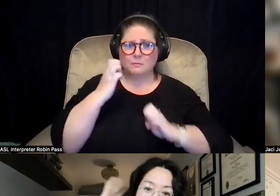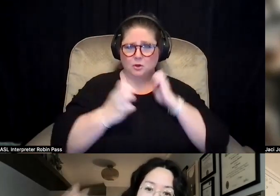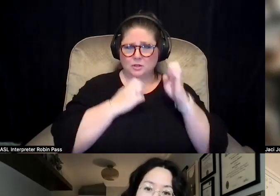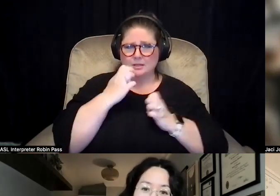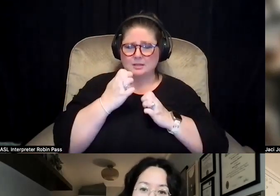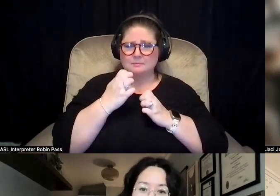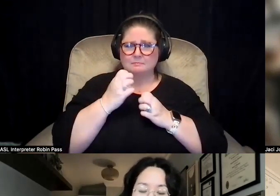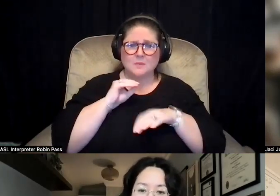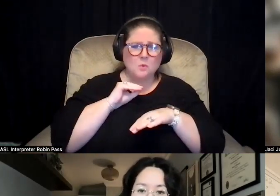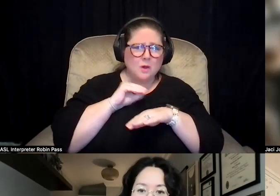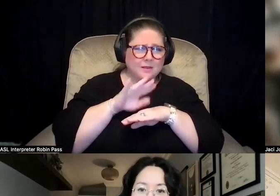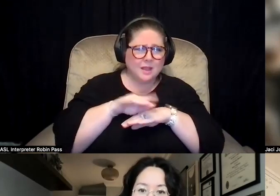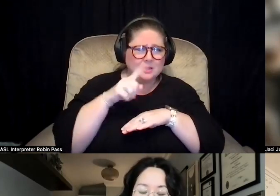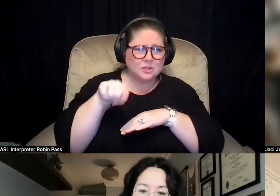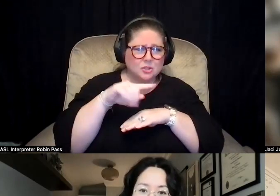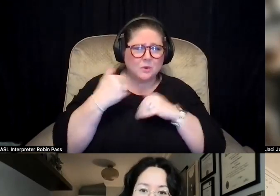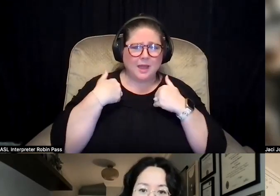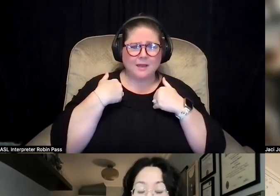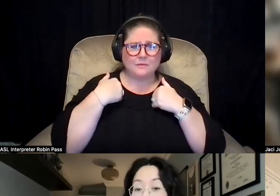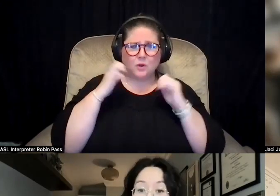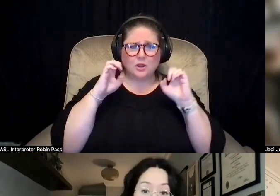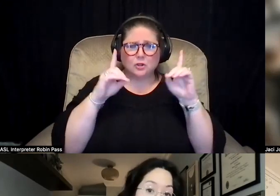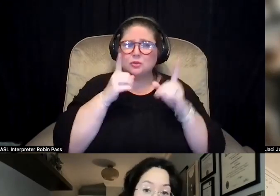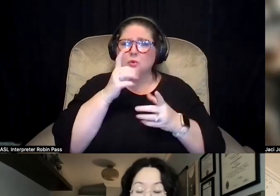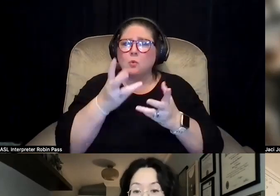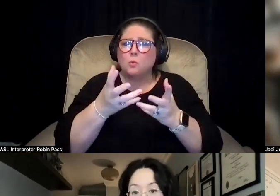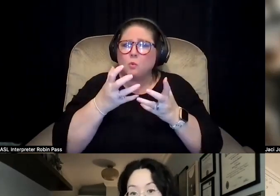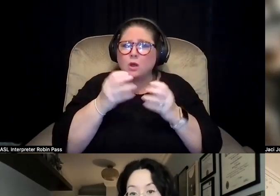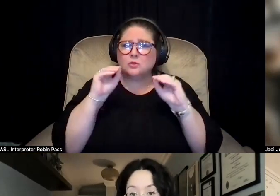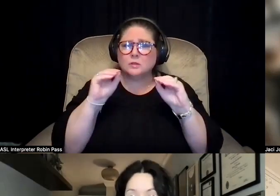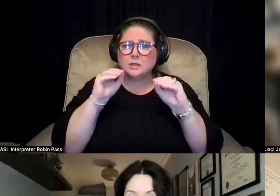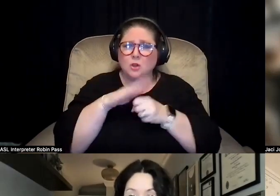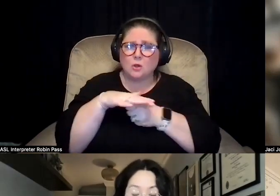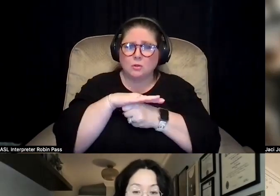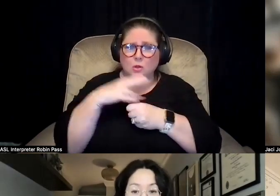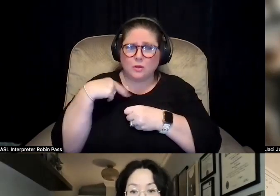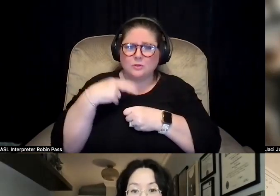you have for educators who want to teach local histories what we sometimes call hard histories